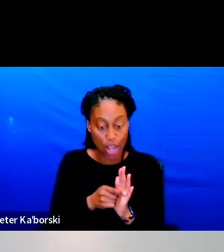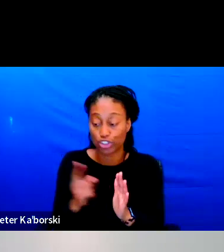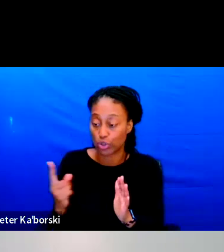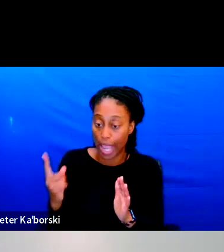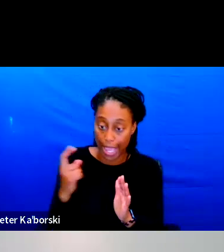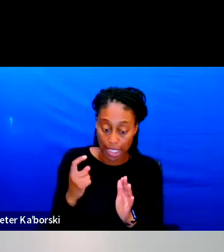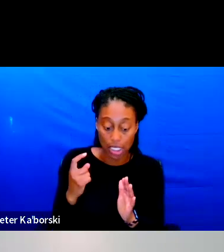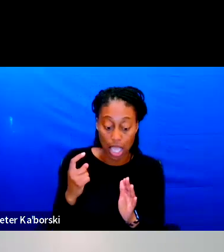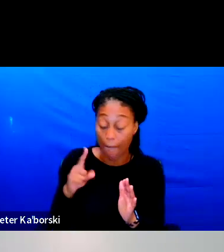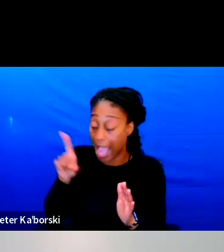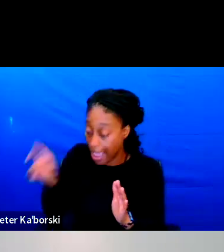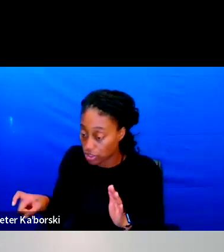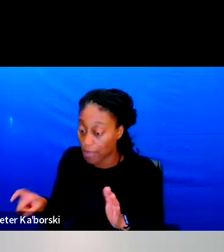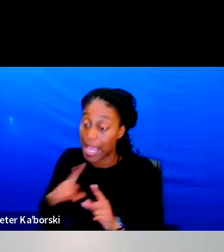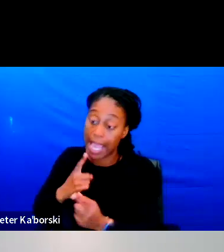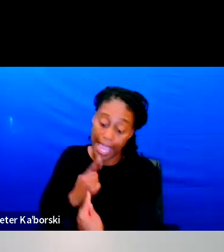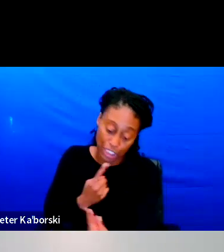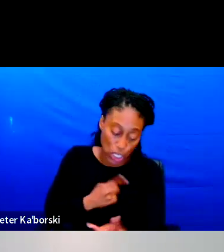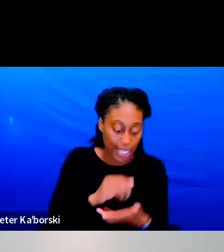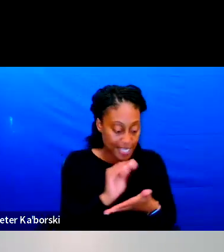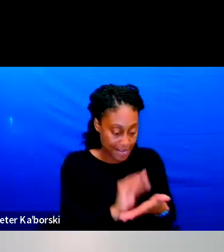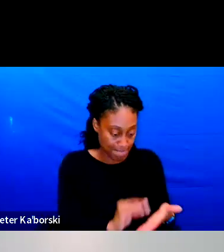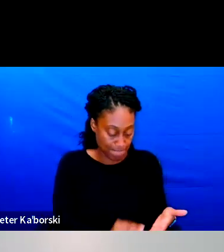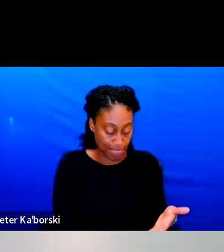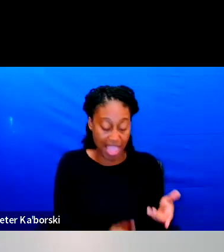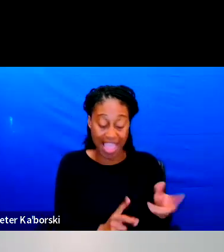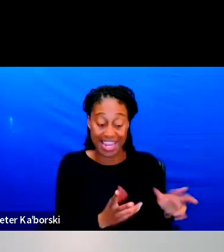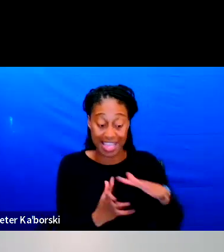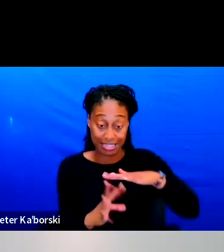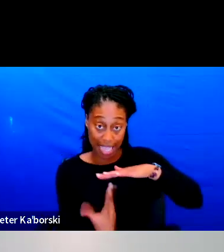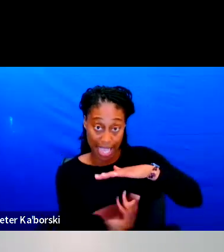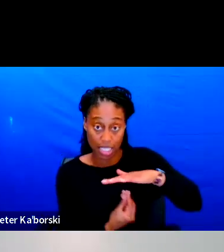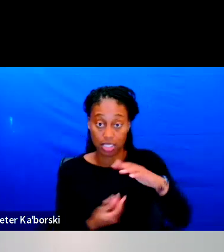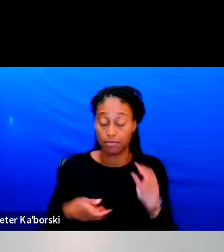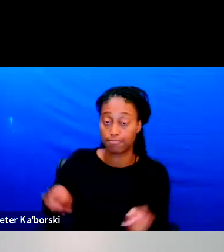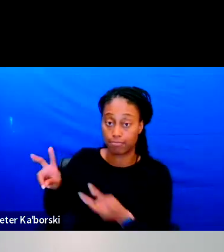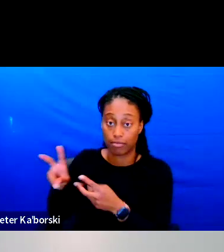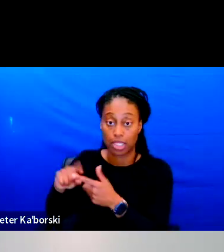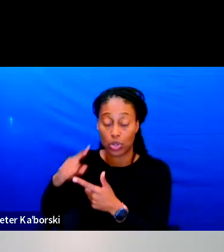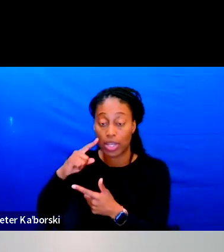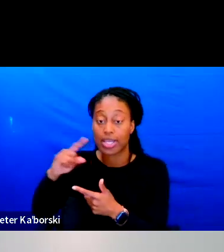Dee Henry CILO they/she: Then I scan those into our copier to a digital copy. And I email that to the consumer